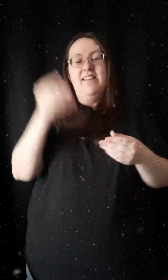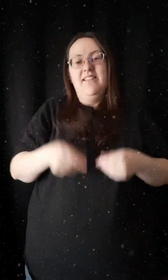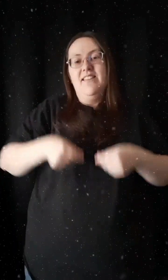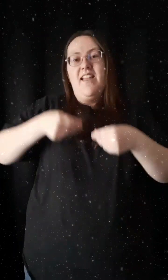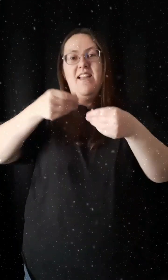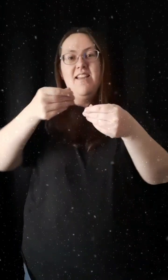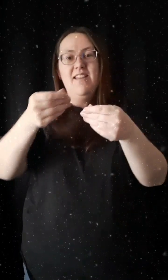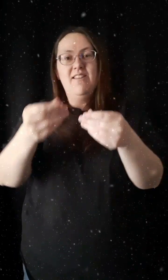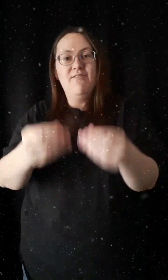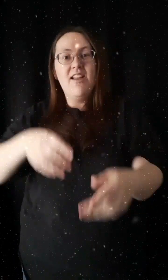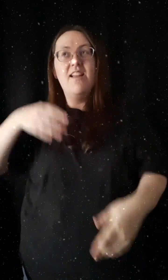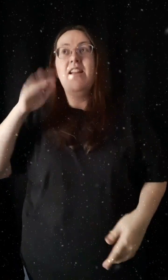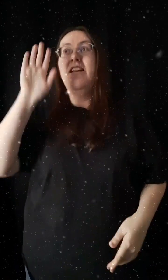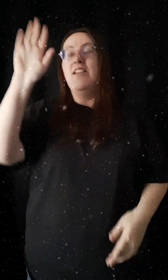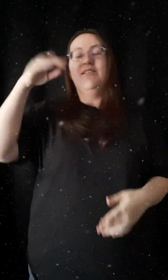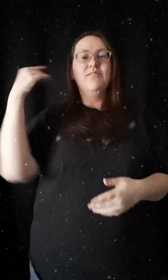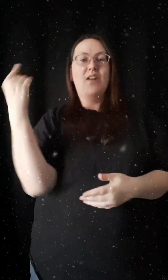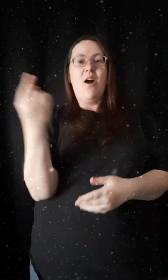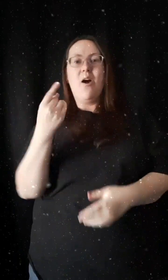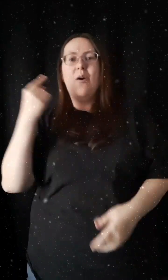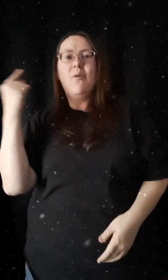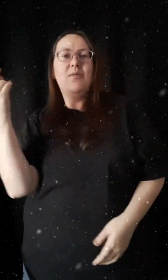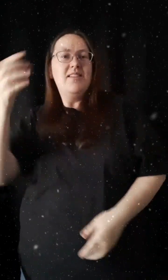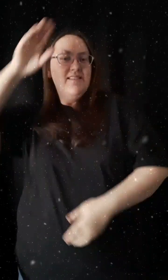He gave His only son